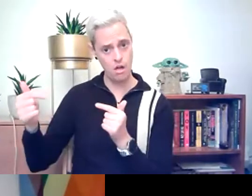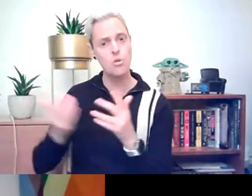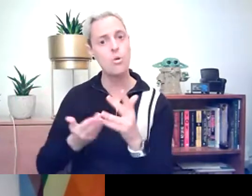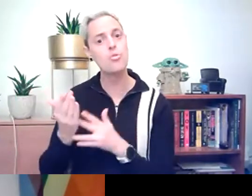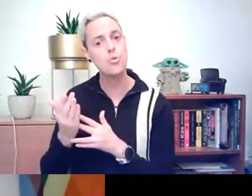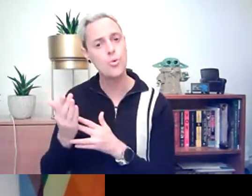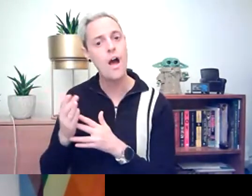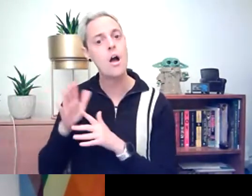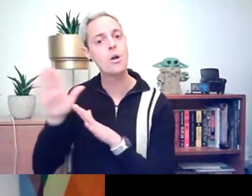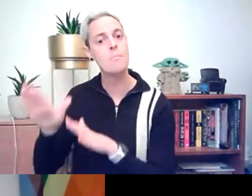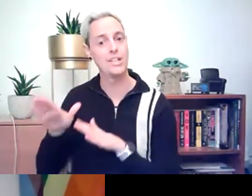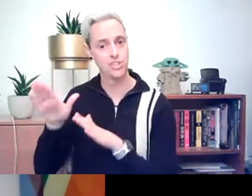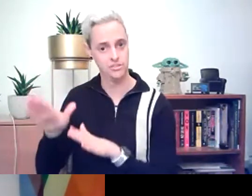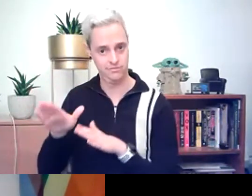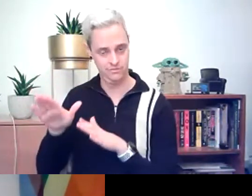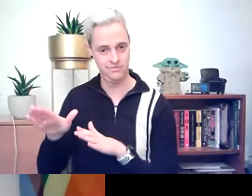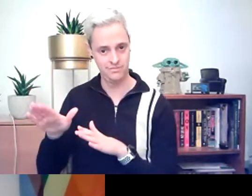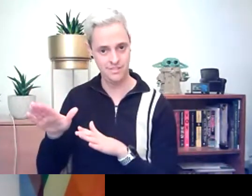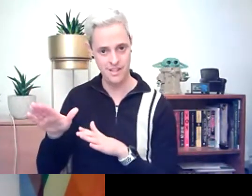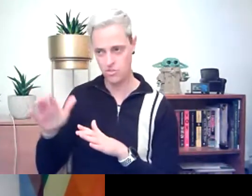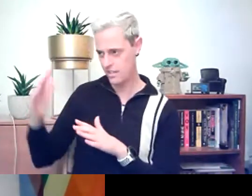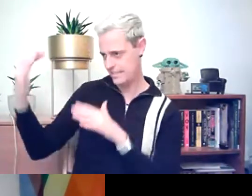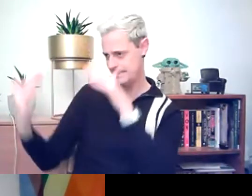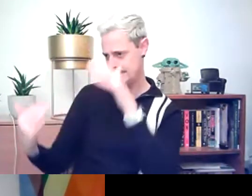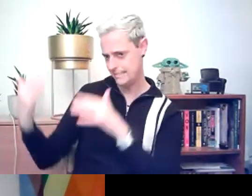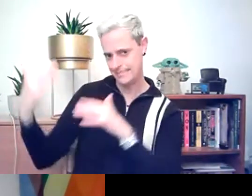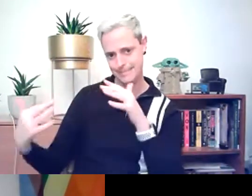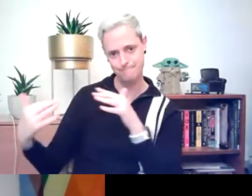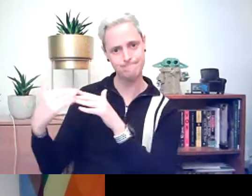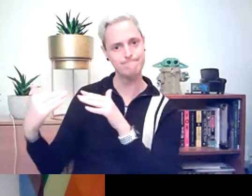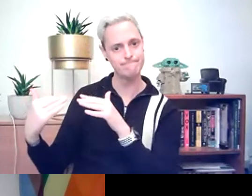find find that common Stein place, share the bits that you share you know often.